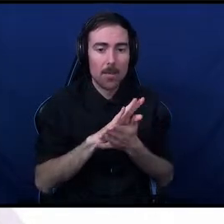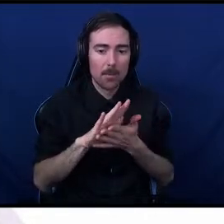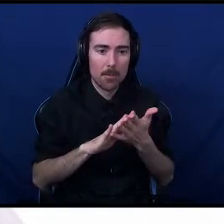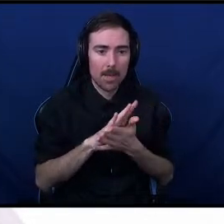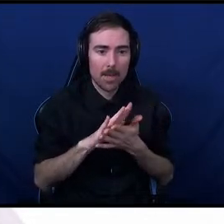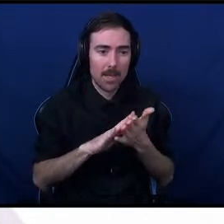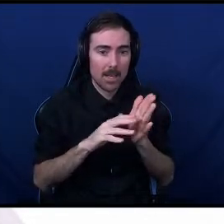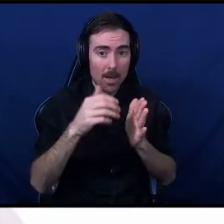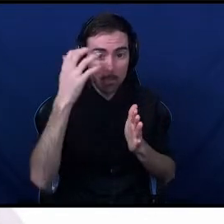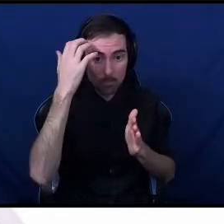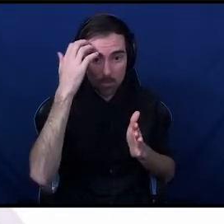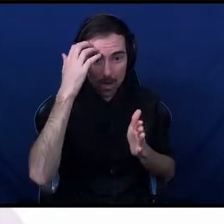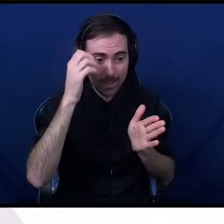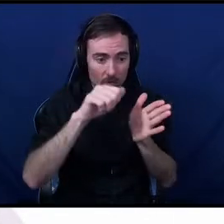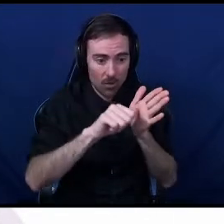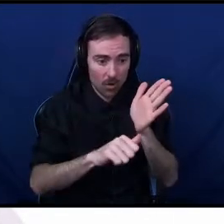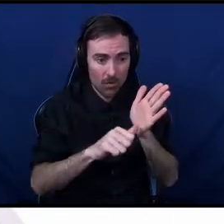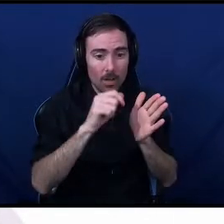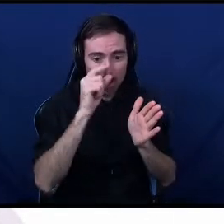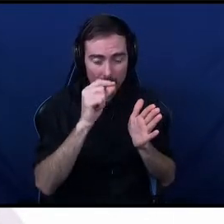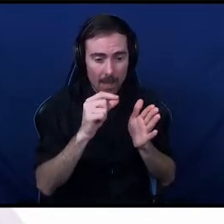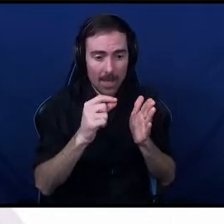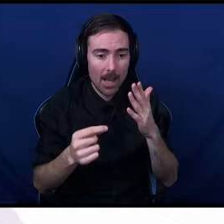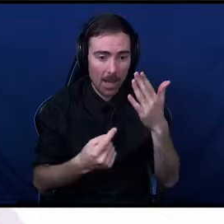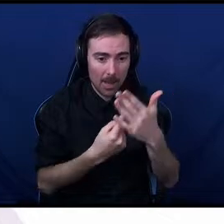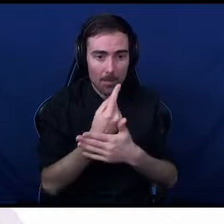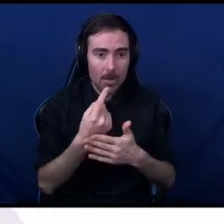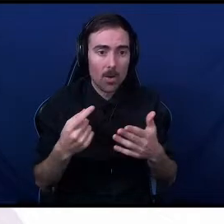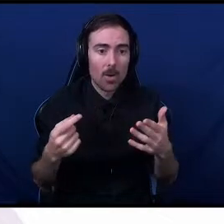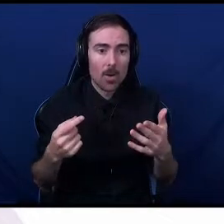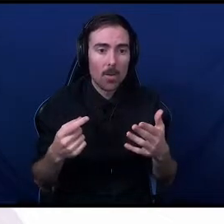surgery to occur. And with a 3000 kilometre gap between the